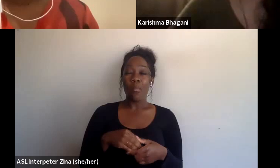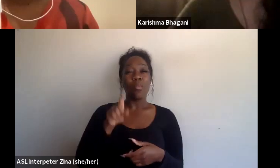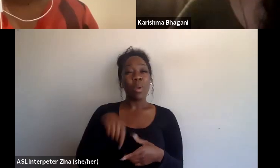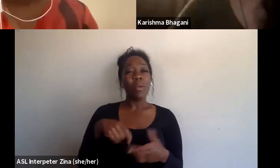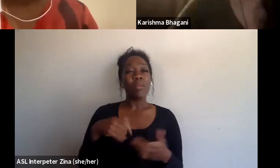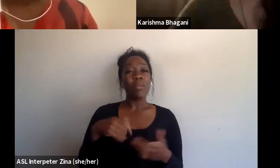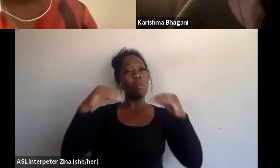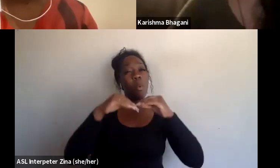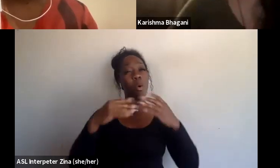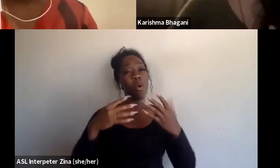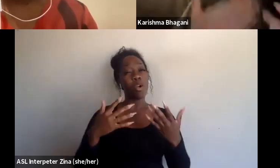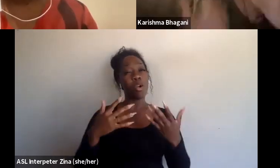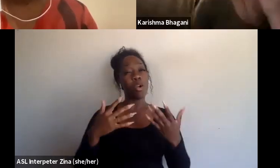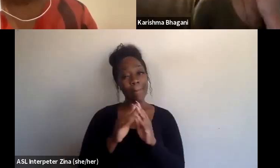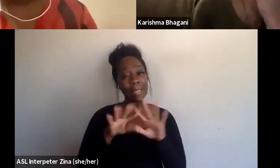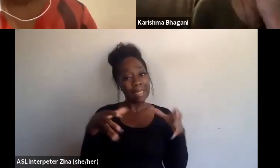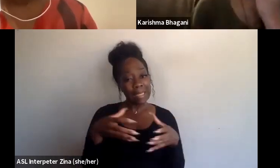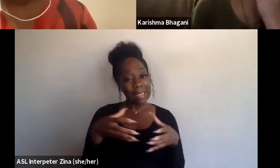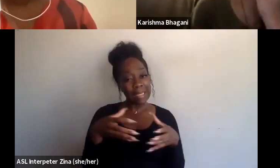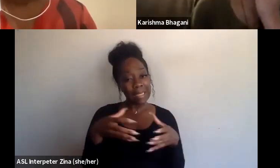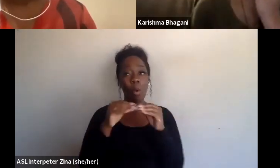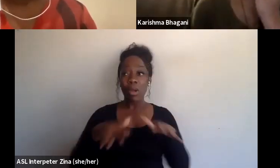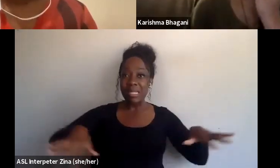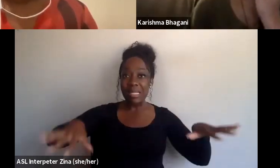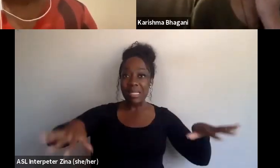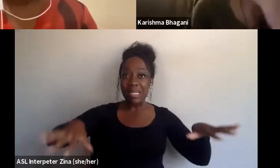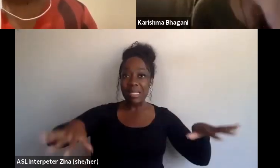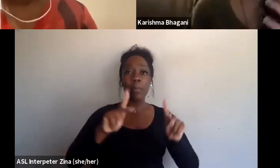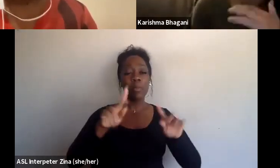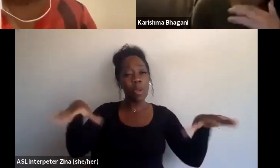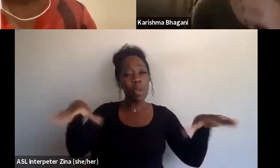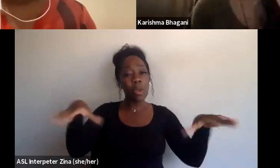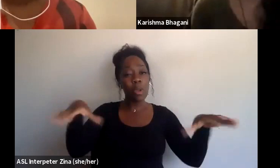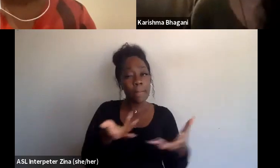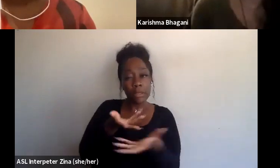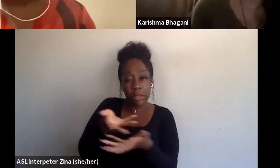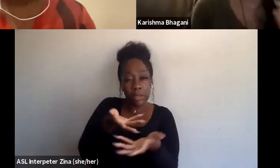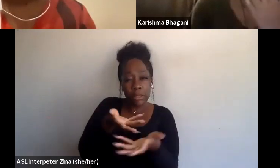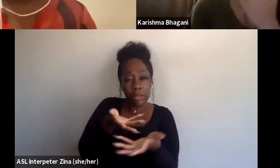for young people to connect with and converse with each other whether in person or online are all the more important.